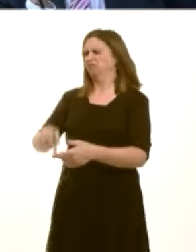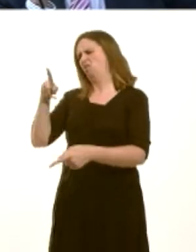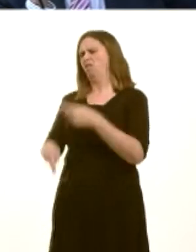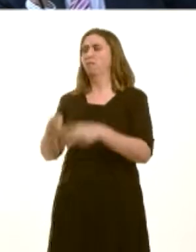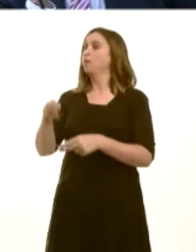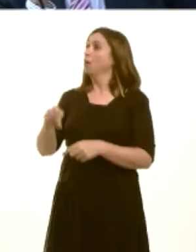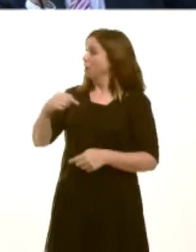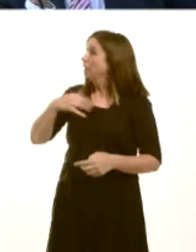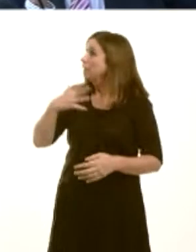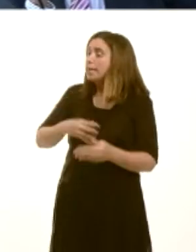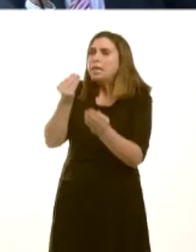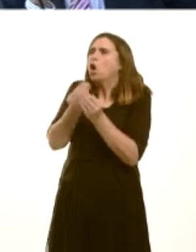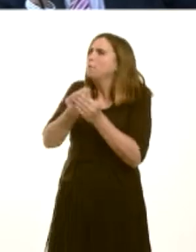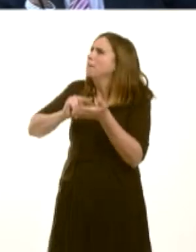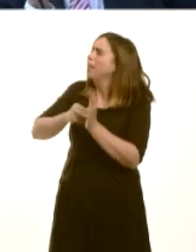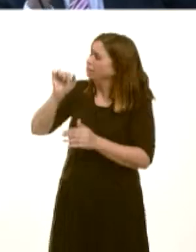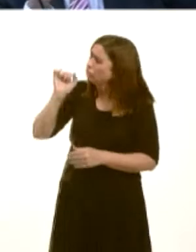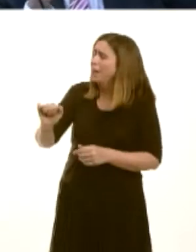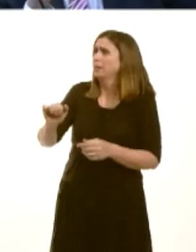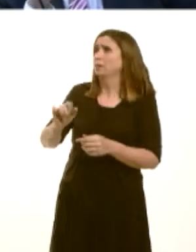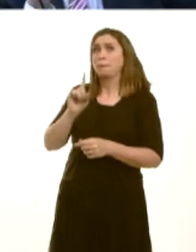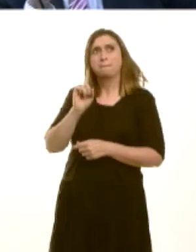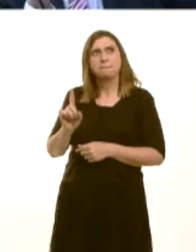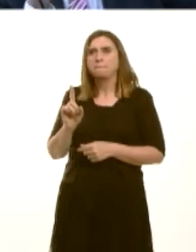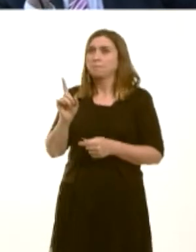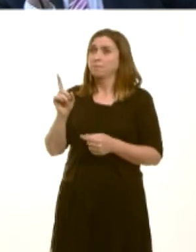need certainty, we do need investment. And what do we see? What do we see? We saw the